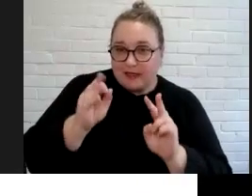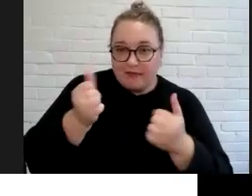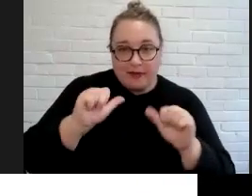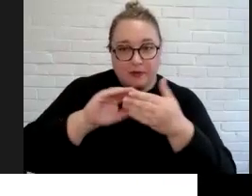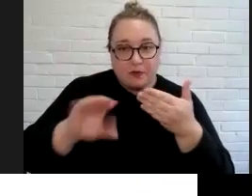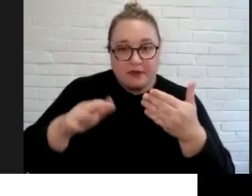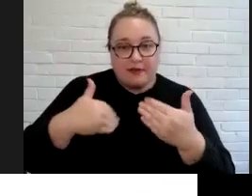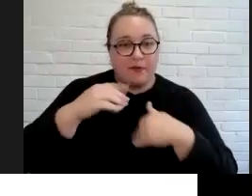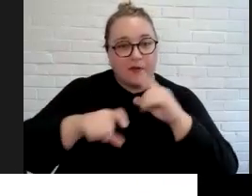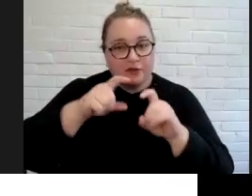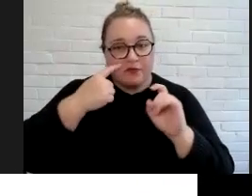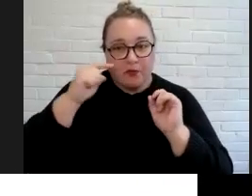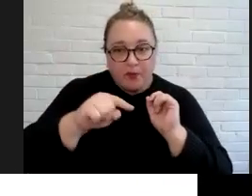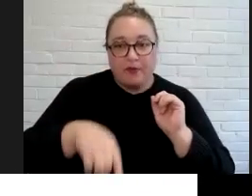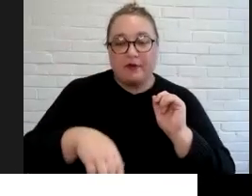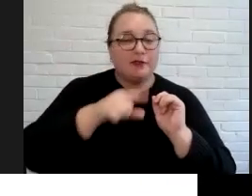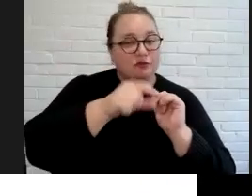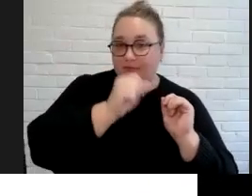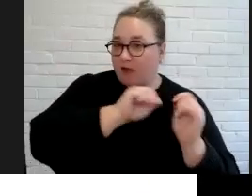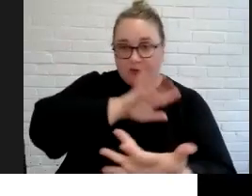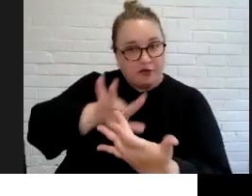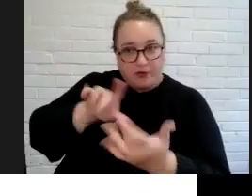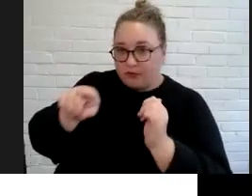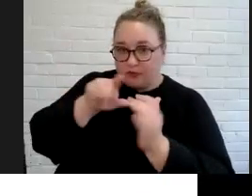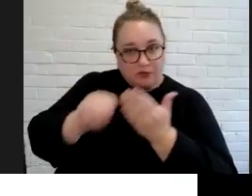She doesn't do any reaching out to the students. So she checks her inbox.